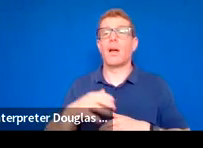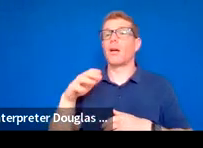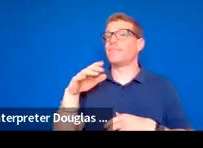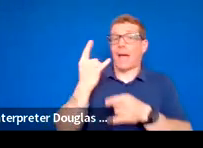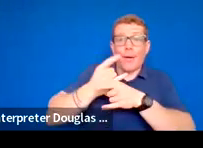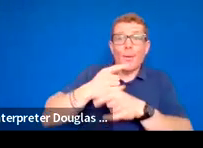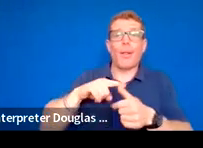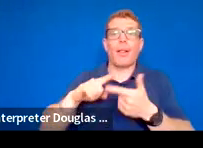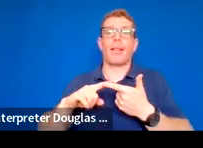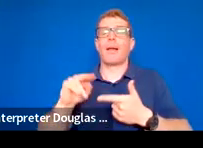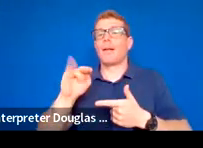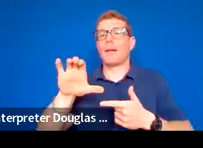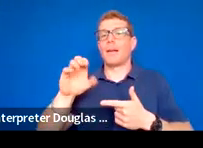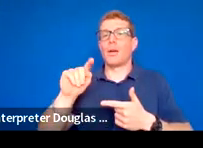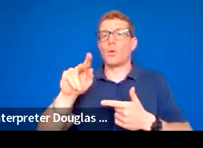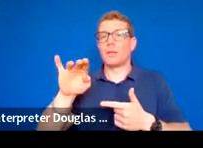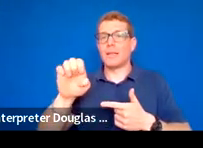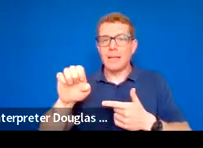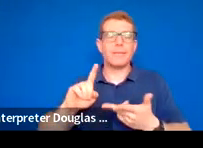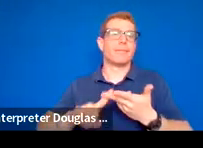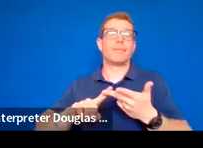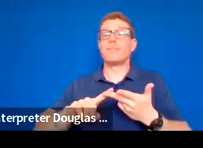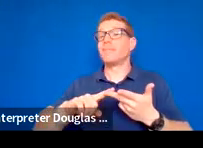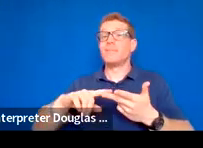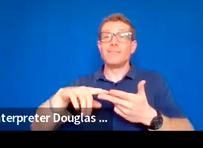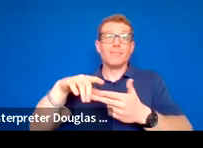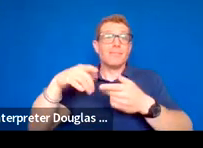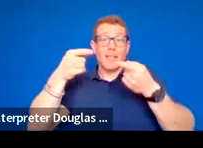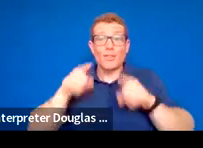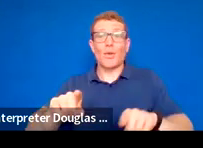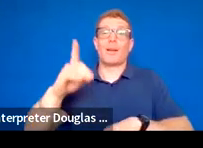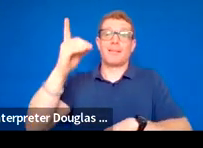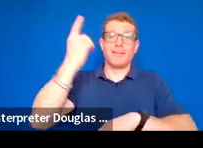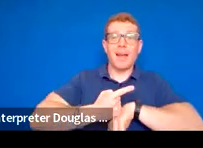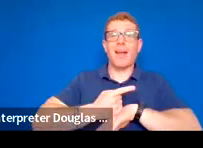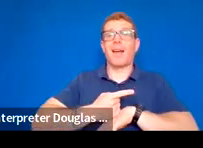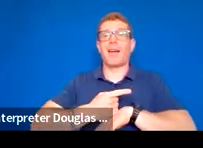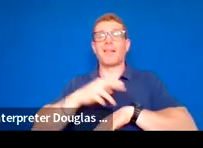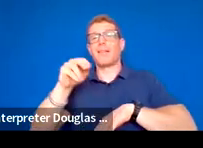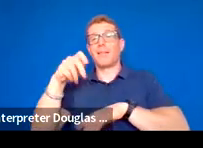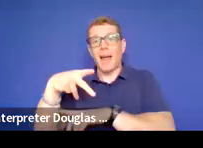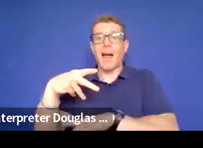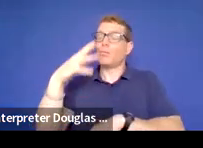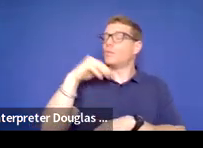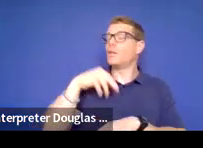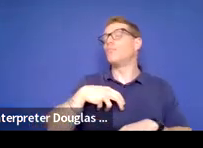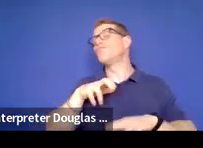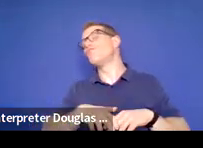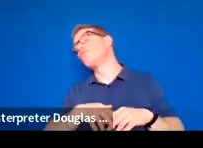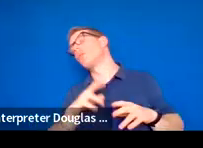That's not that 7 10 I hours of room sleep. Those are all issues that keep your brain from being able to rest.